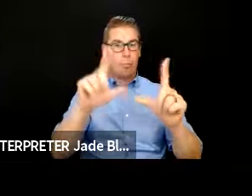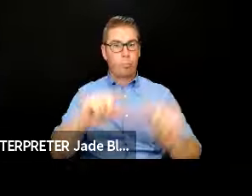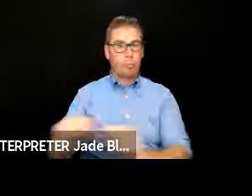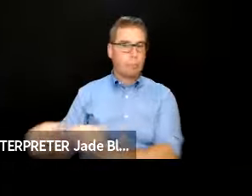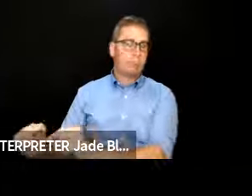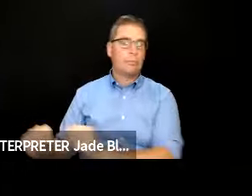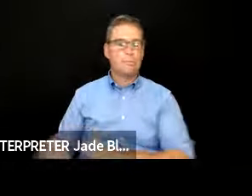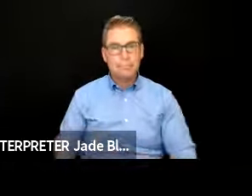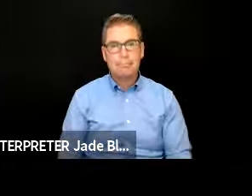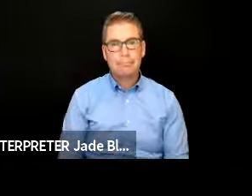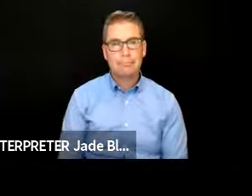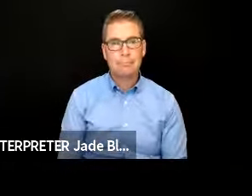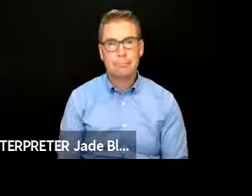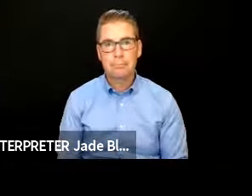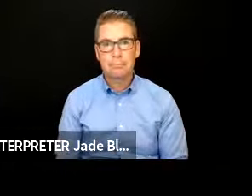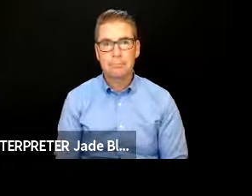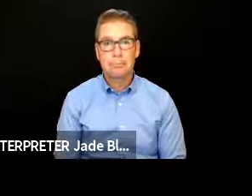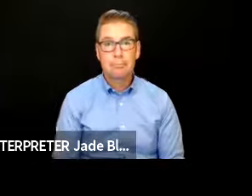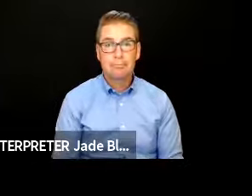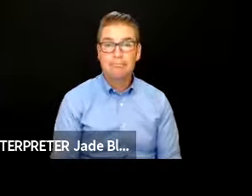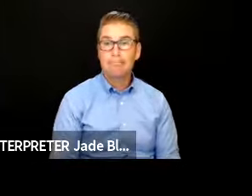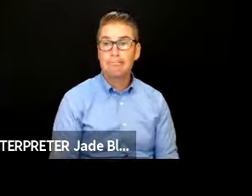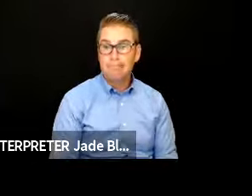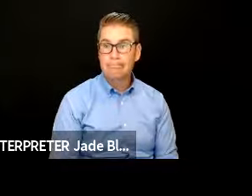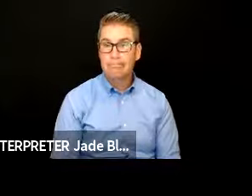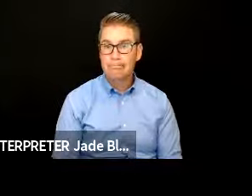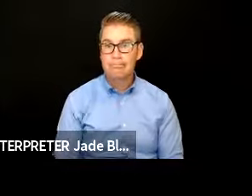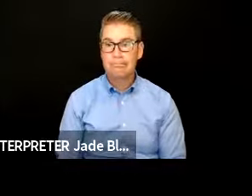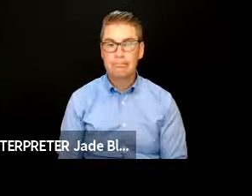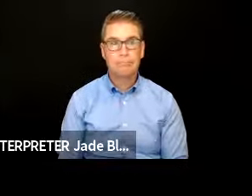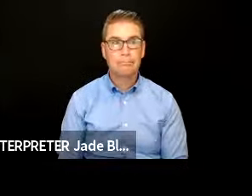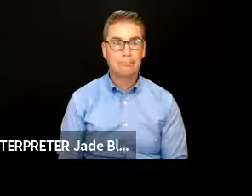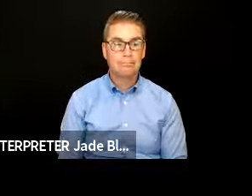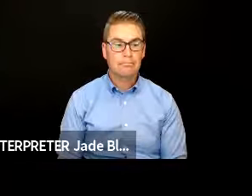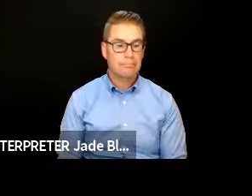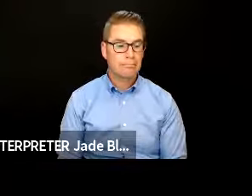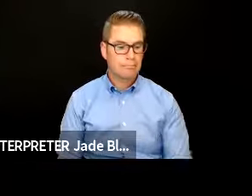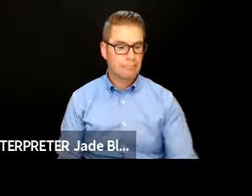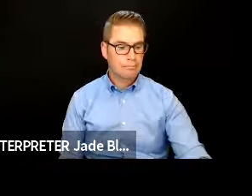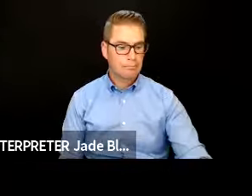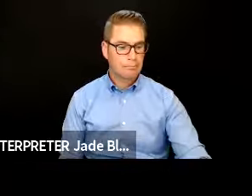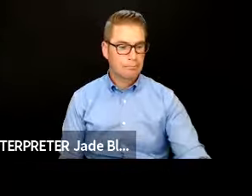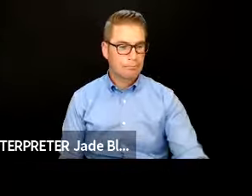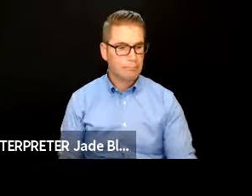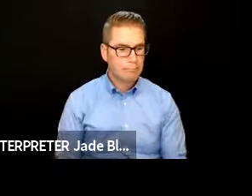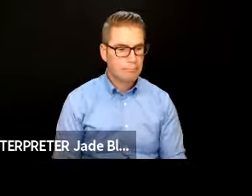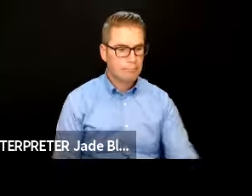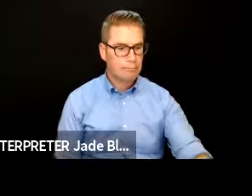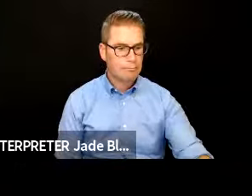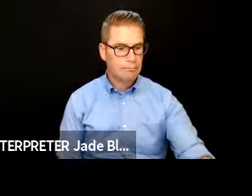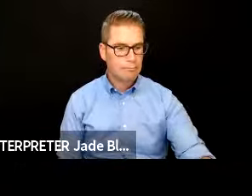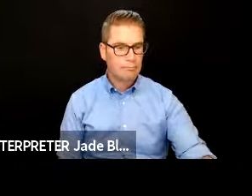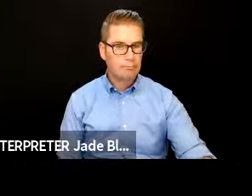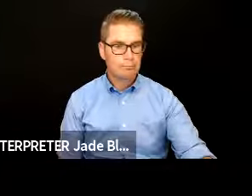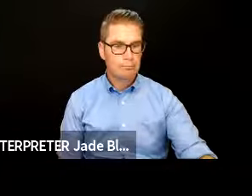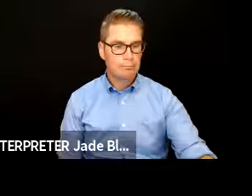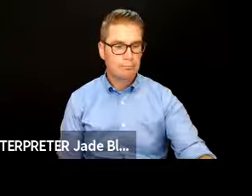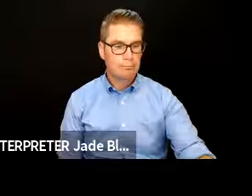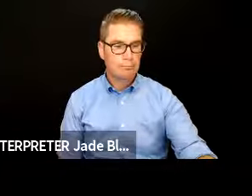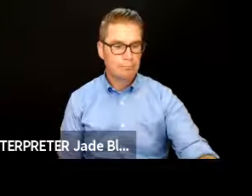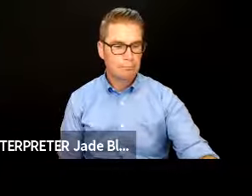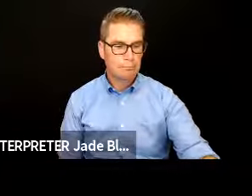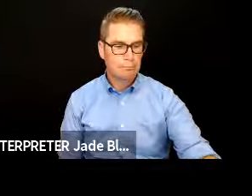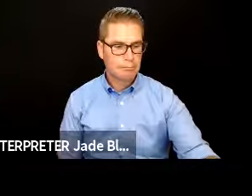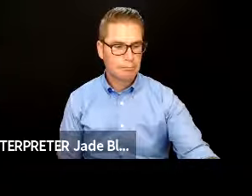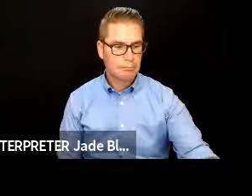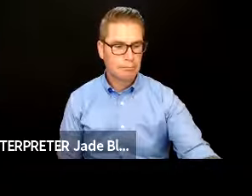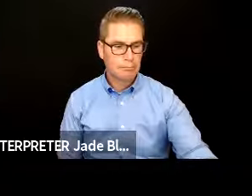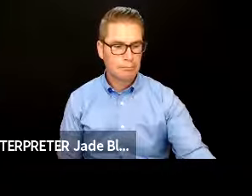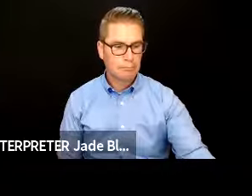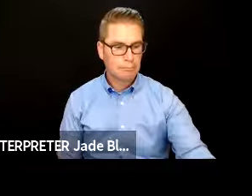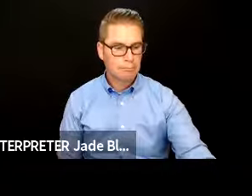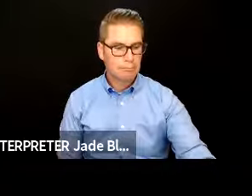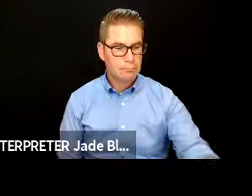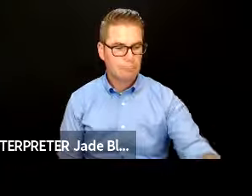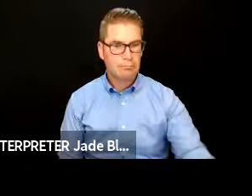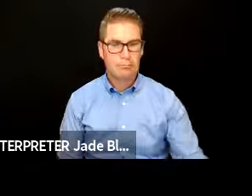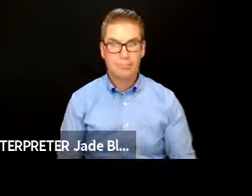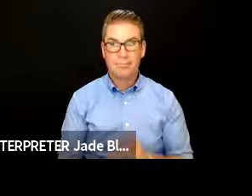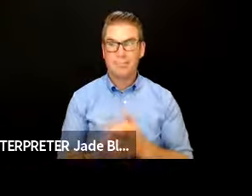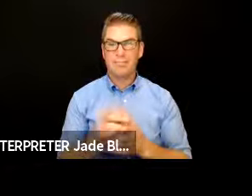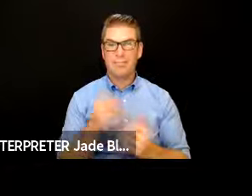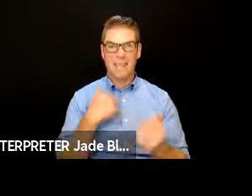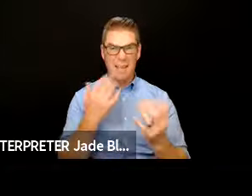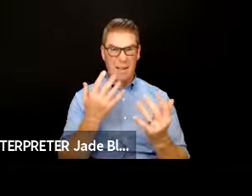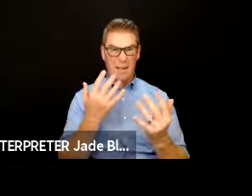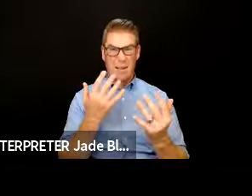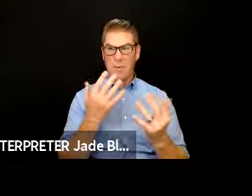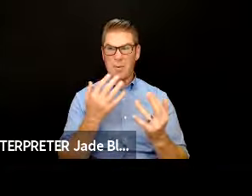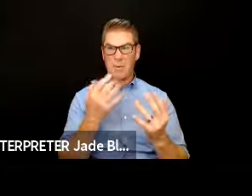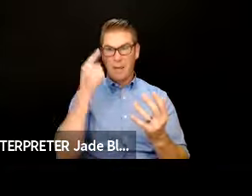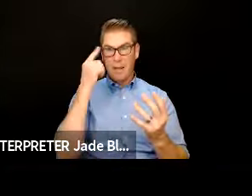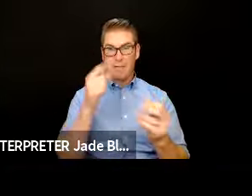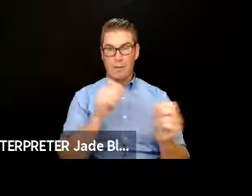The other option is to relaunch the same poll question and so if we're done with this polling question and I'm ready to move on to my next topic then I can just stop share results and just clees this poll ou